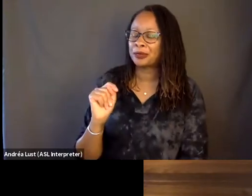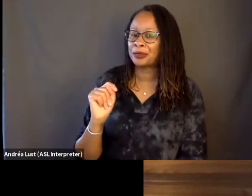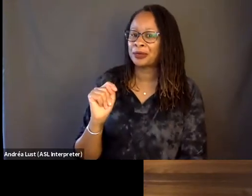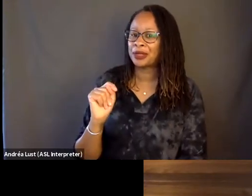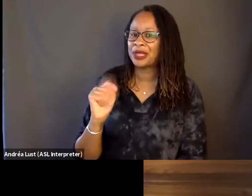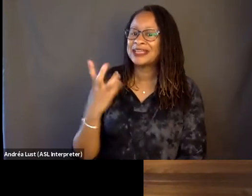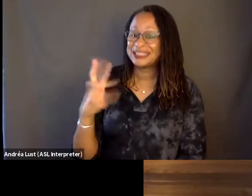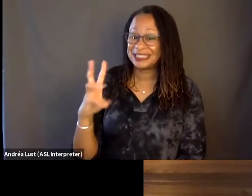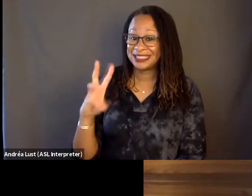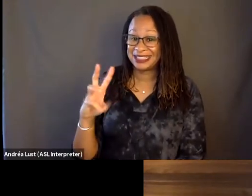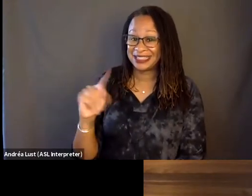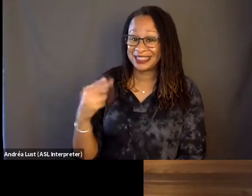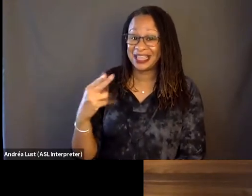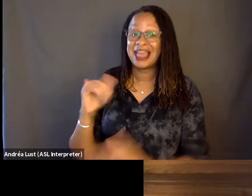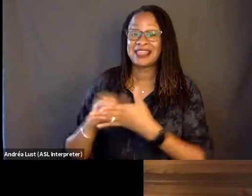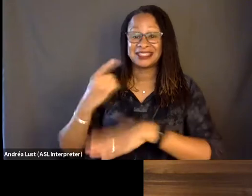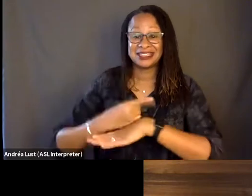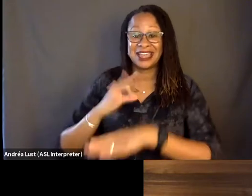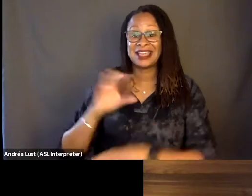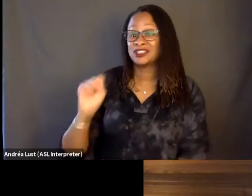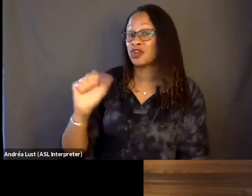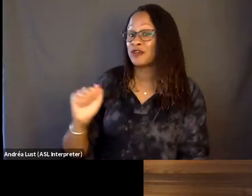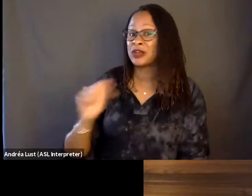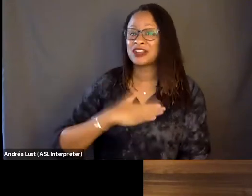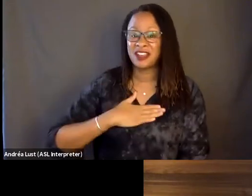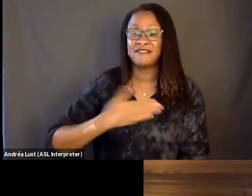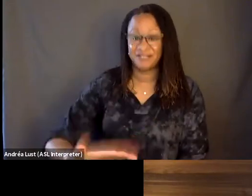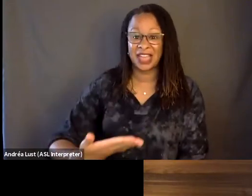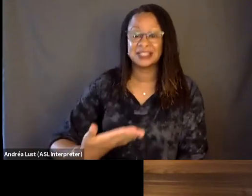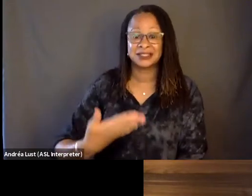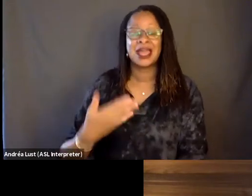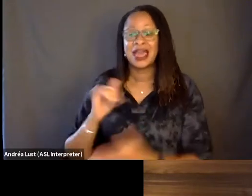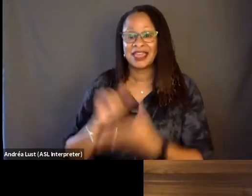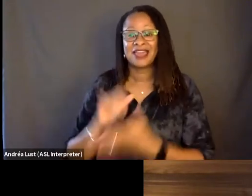the day that Saudi Arabia actually confessed that he had, in fact, died inside the consulate.